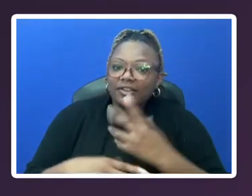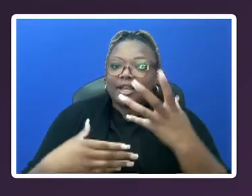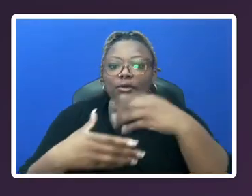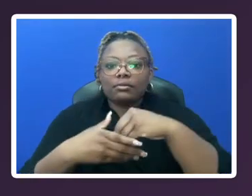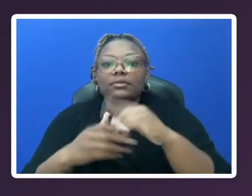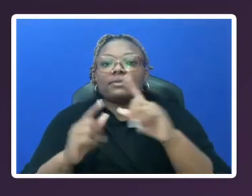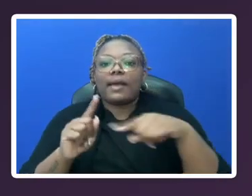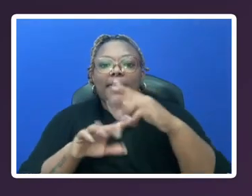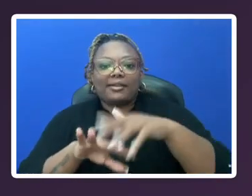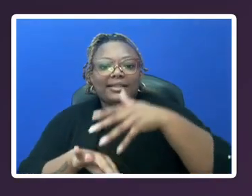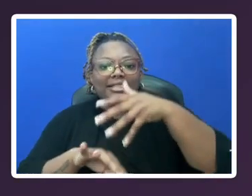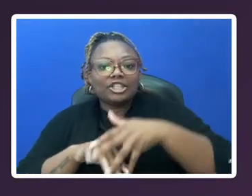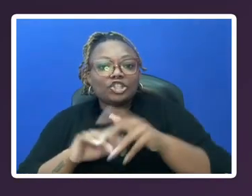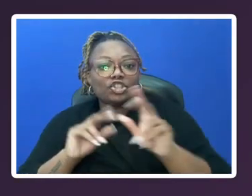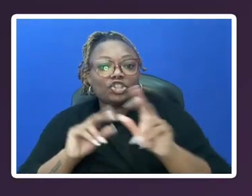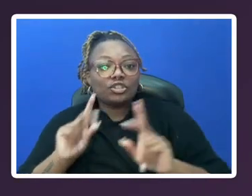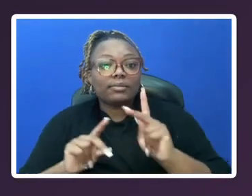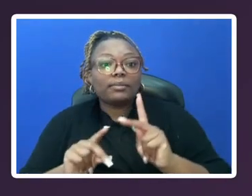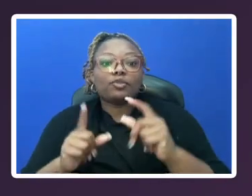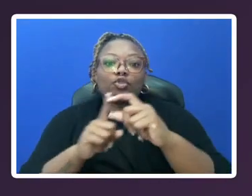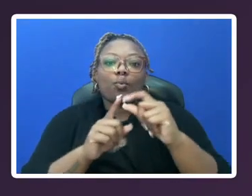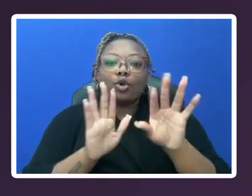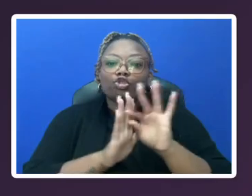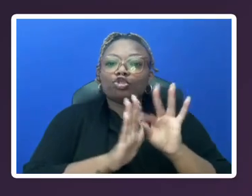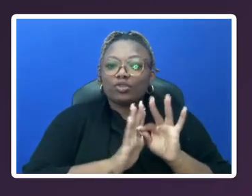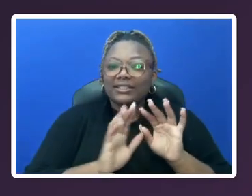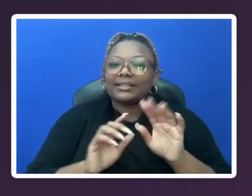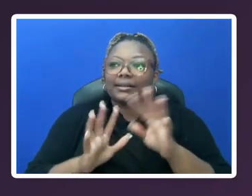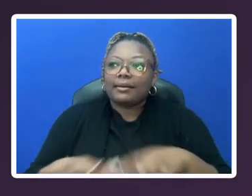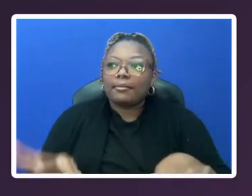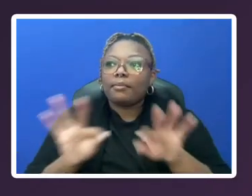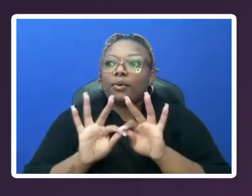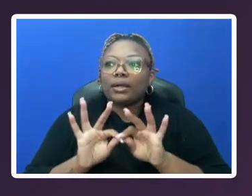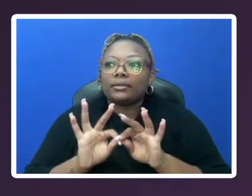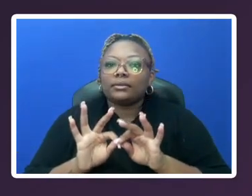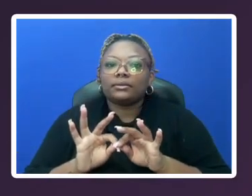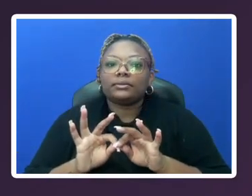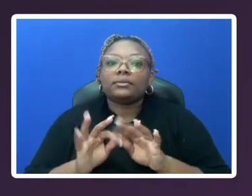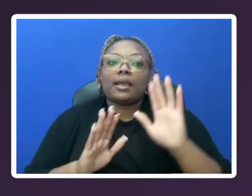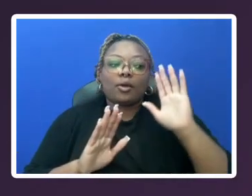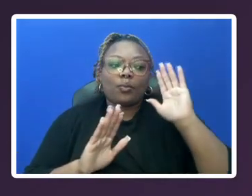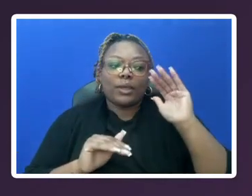word choice is so important. And we hope that that is a helpful tool.